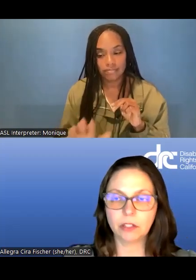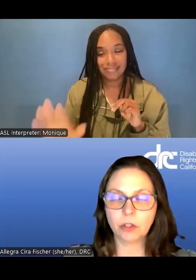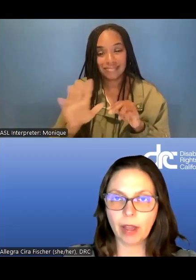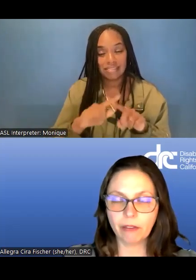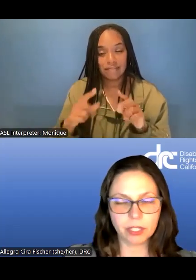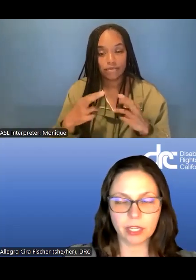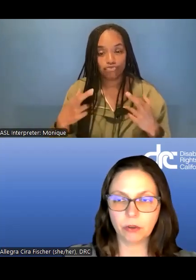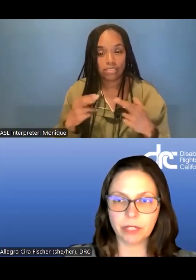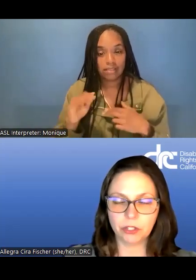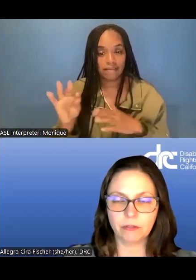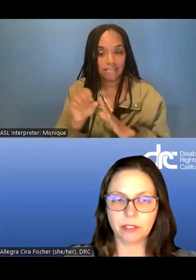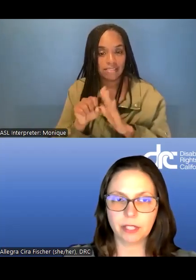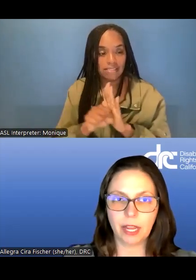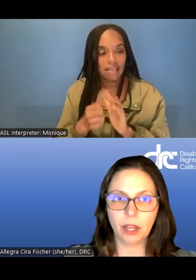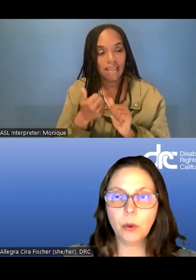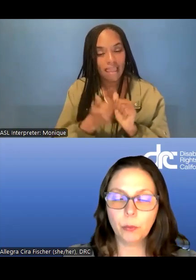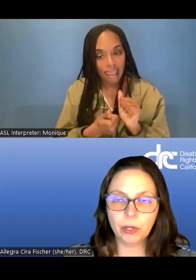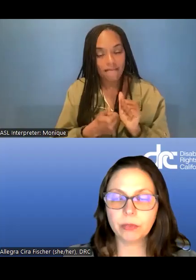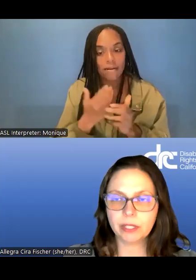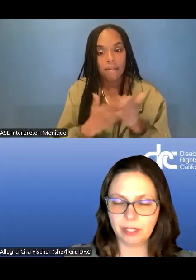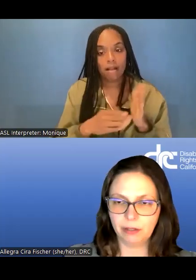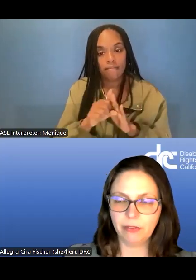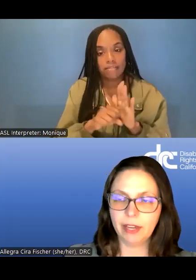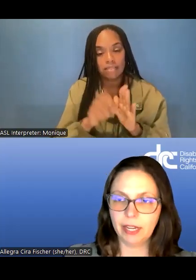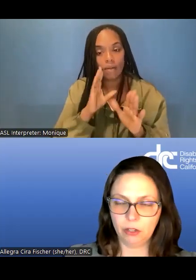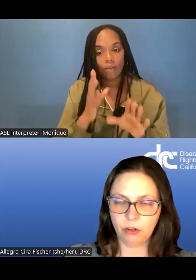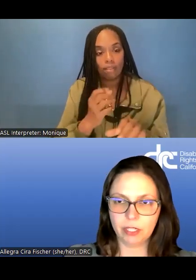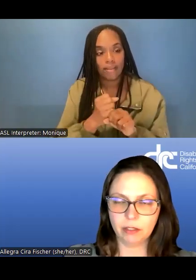So every single region of the state will receive an increase,